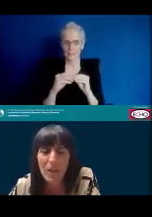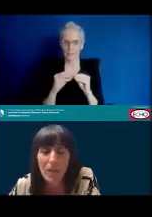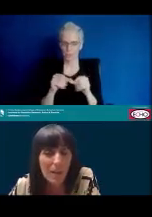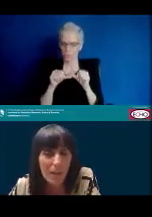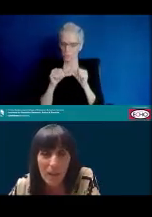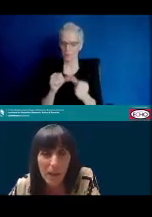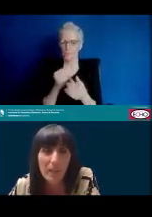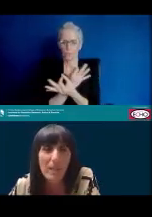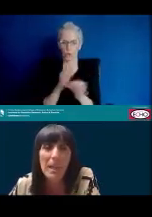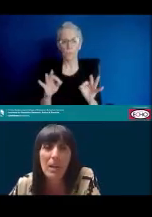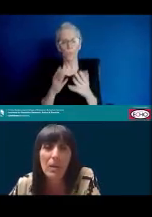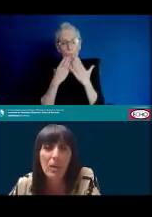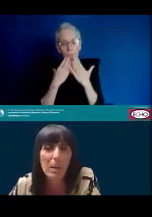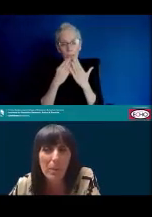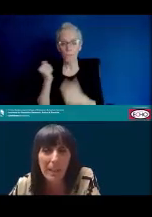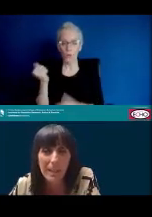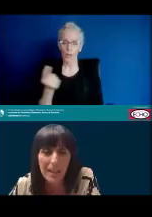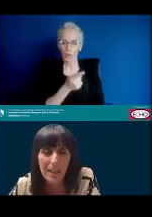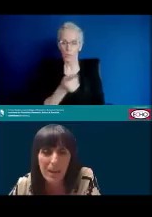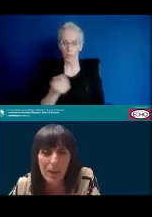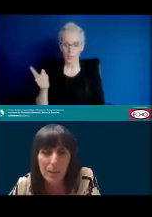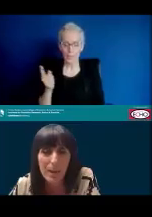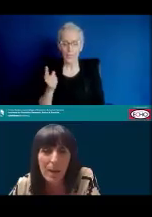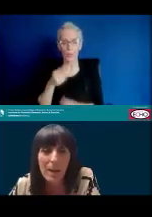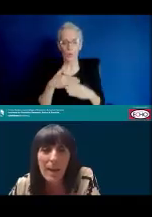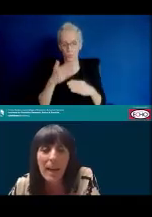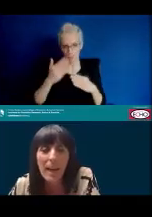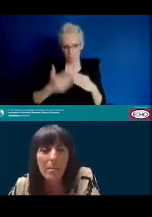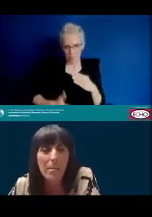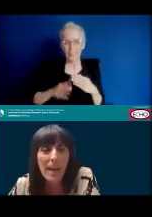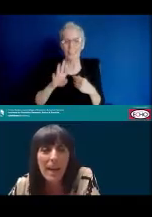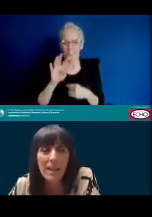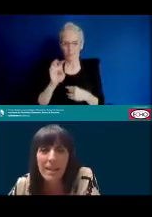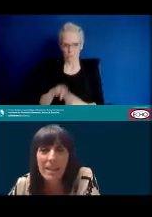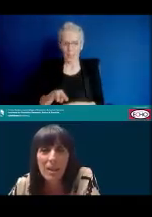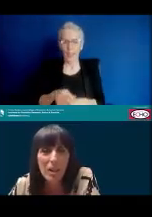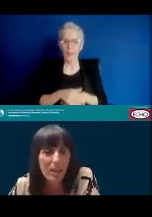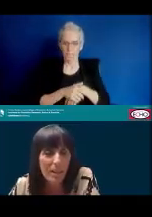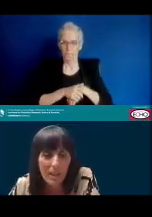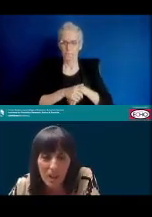thank you to everybody who completes those and just another